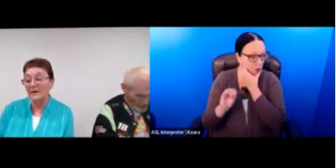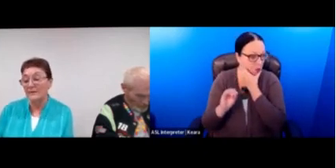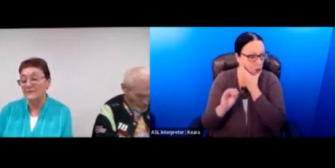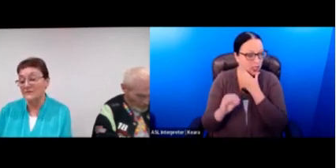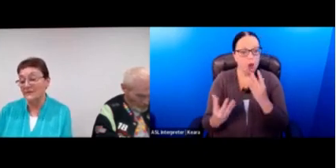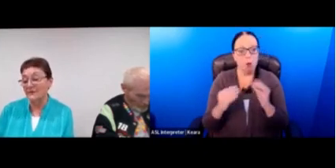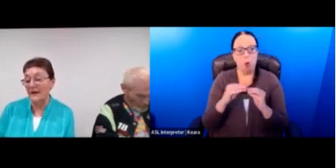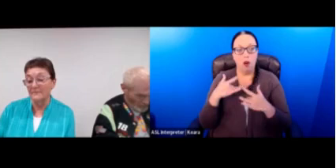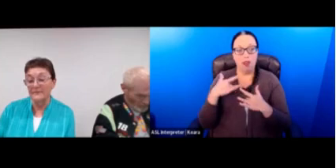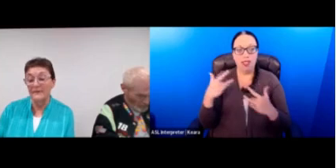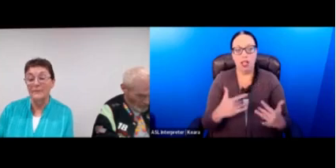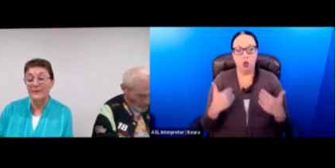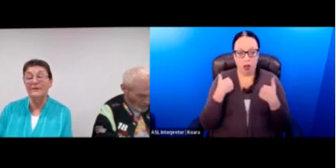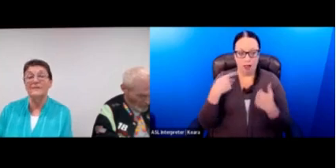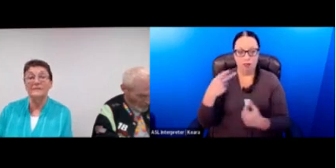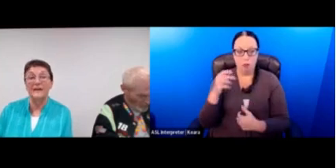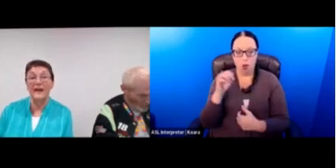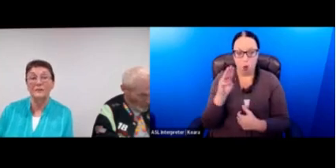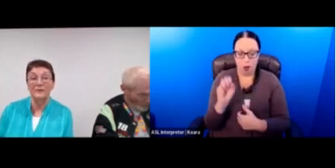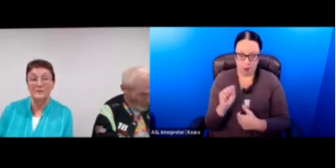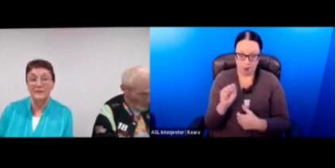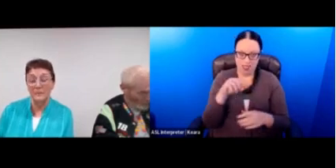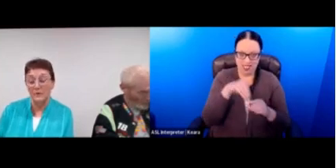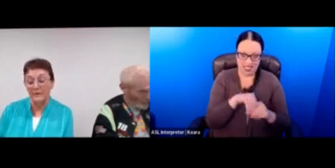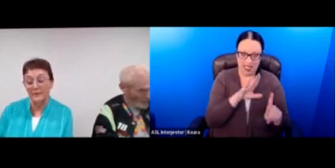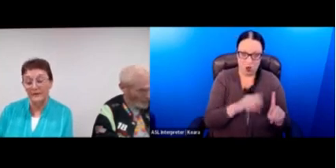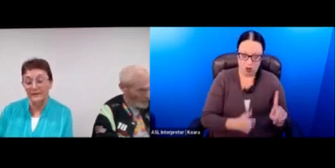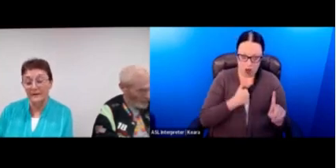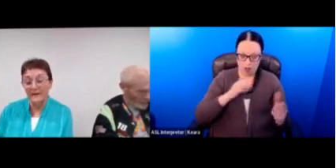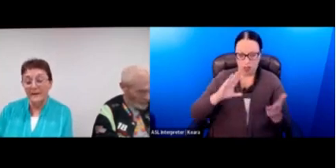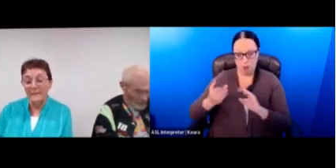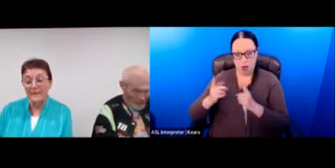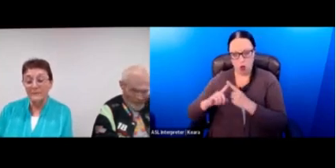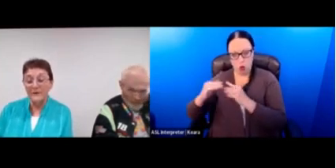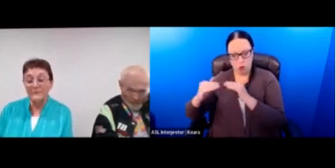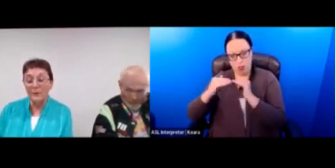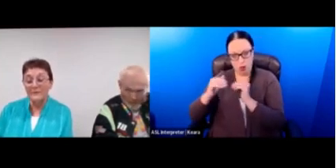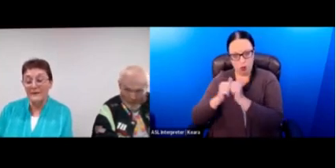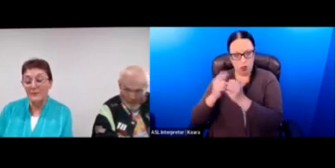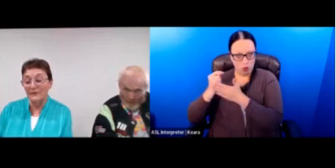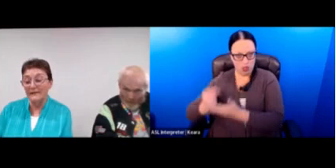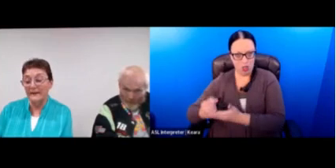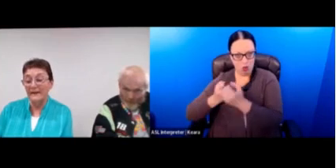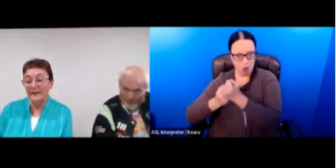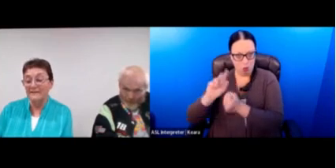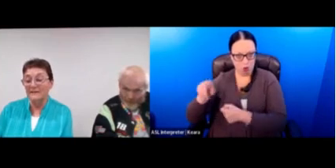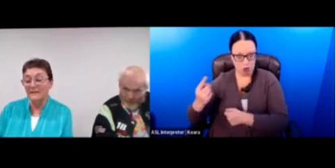outcome measures in their life than their peers that have traditional supports only their 44% more likely to have agency